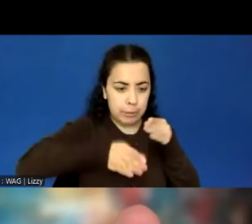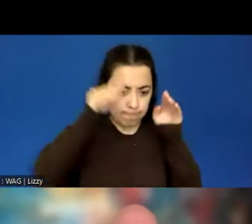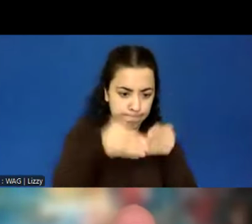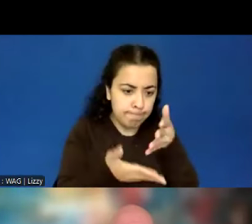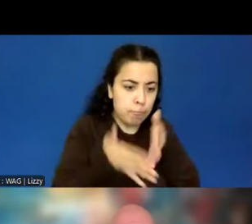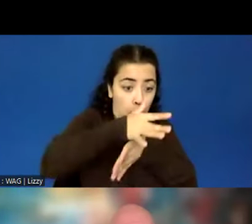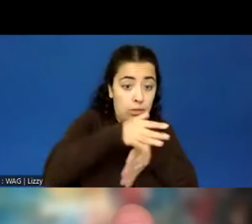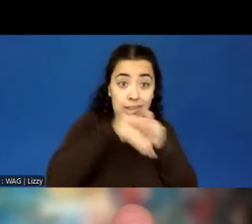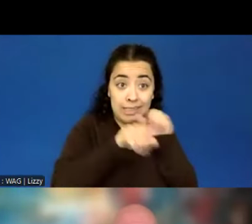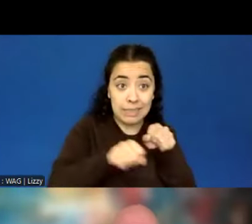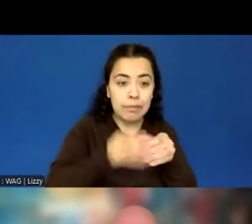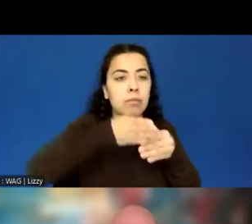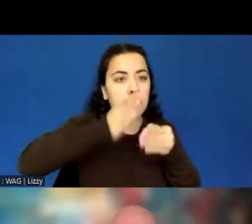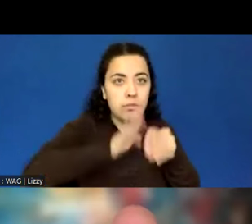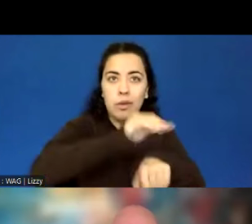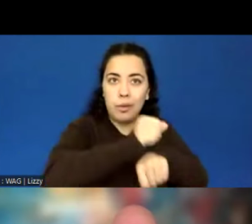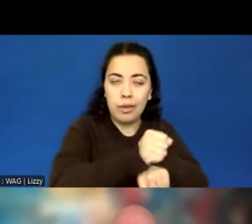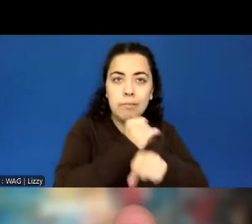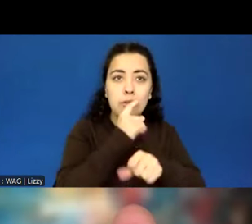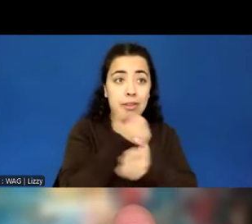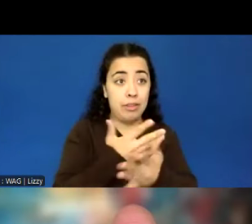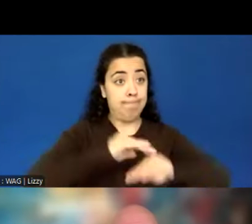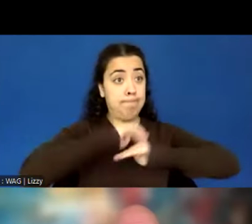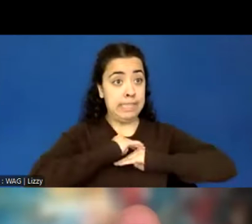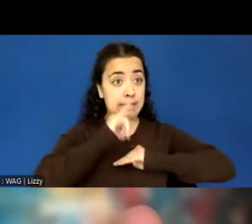you know, making sure something is meeting the accessibility standards to be able to go out the